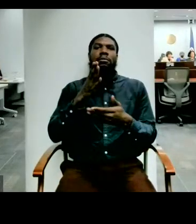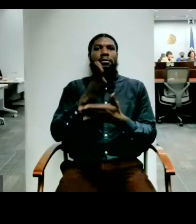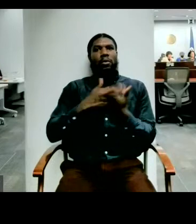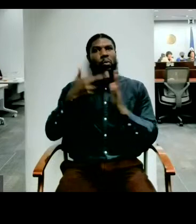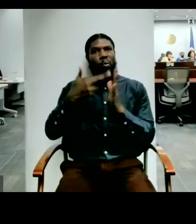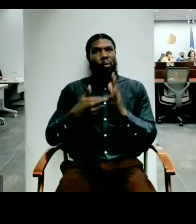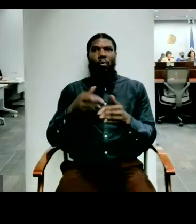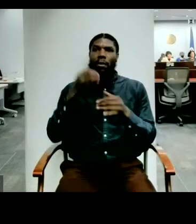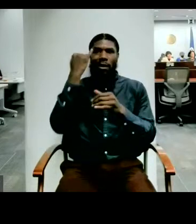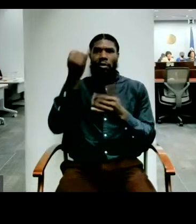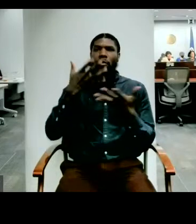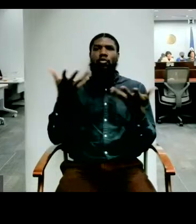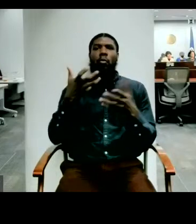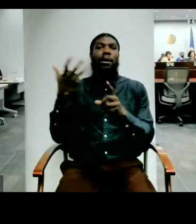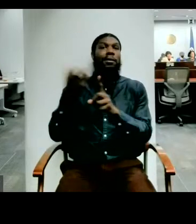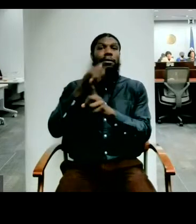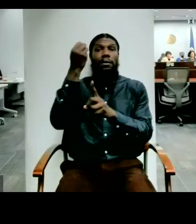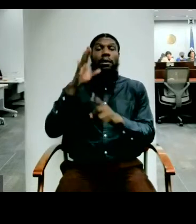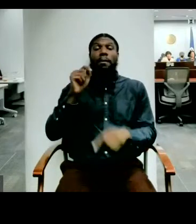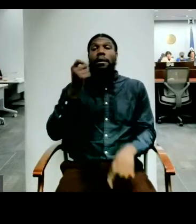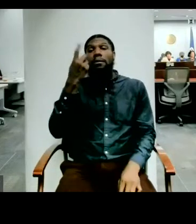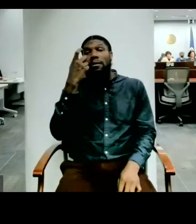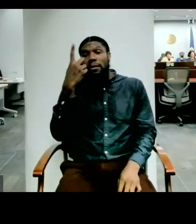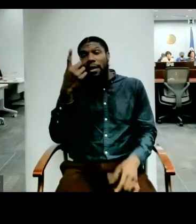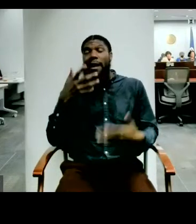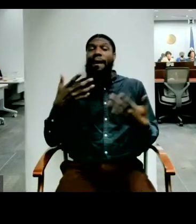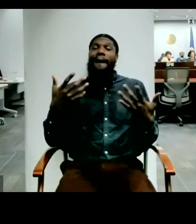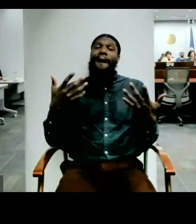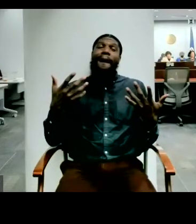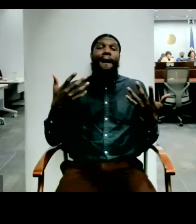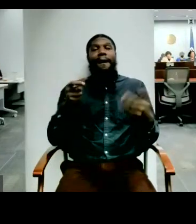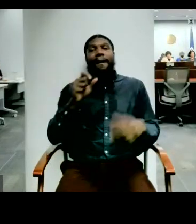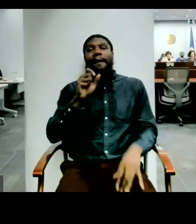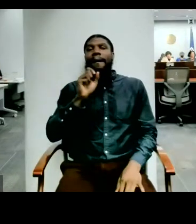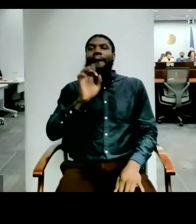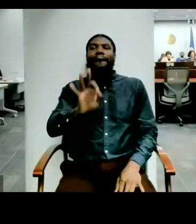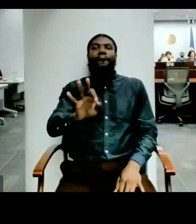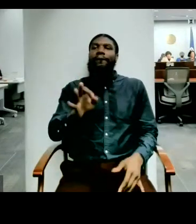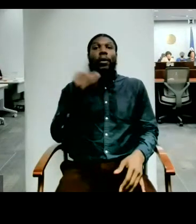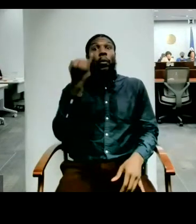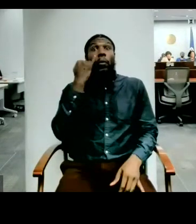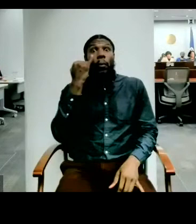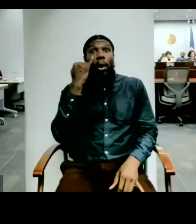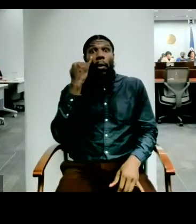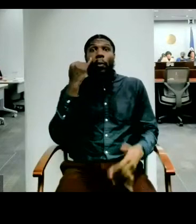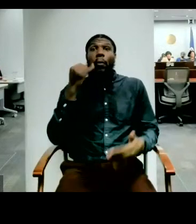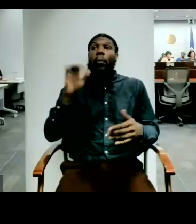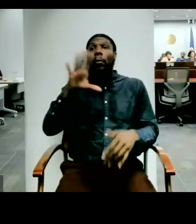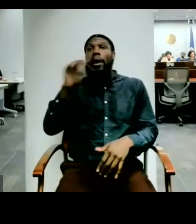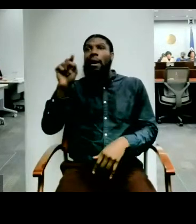achieve of the with a certain degree, um if you get an client company that doesn't want to work